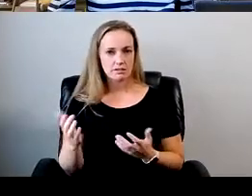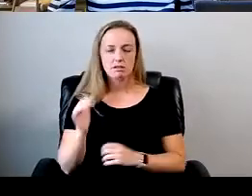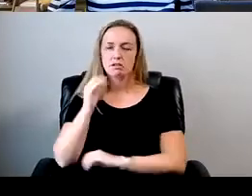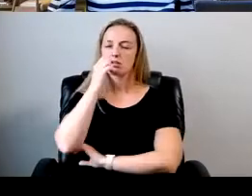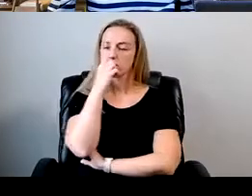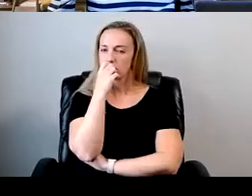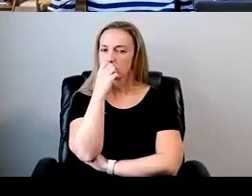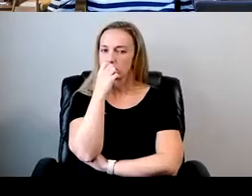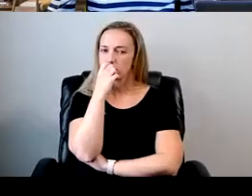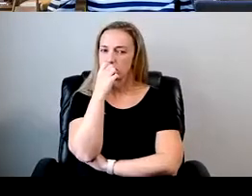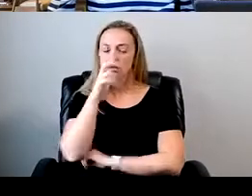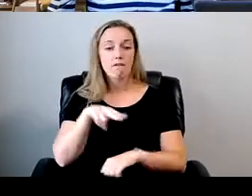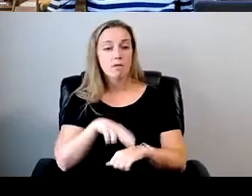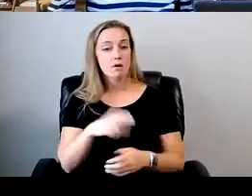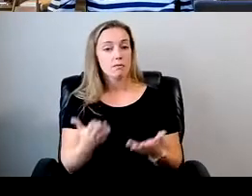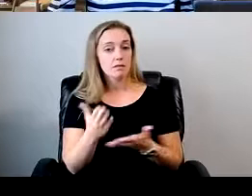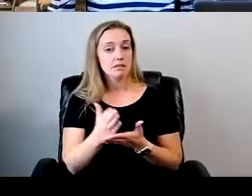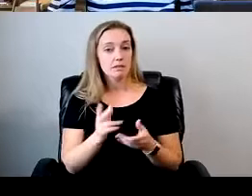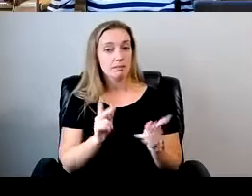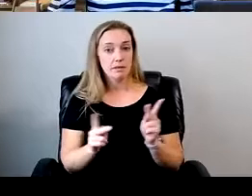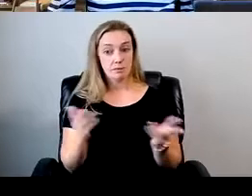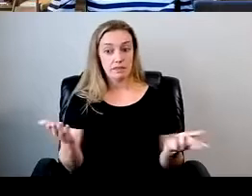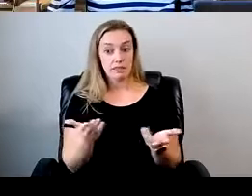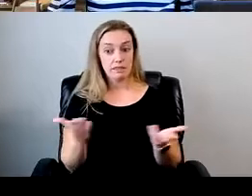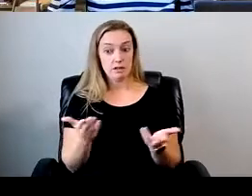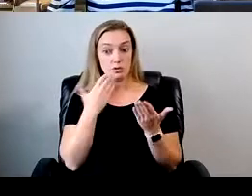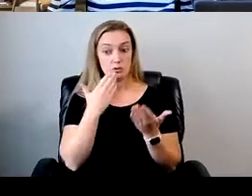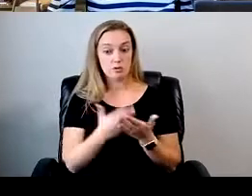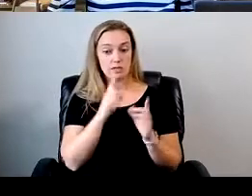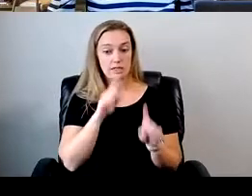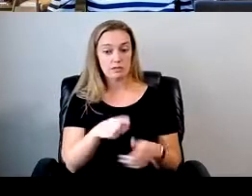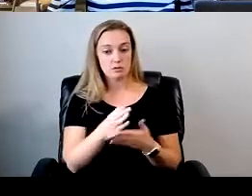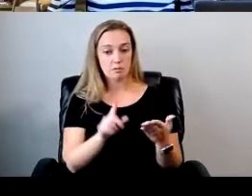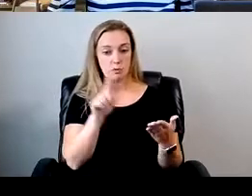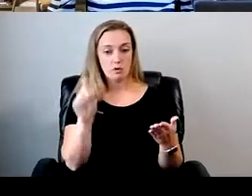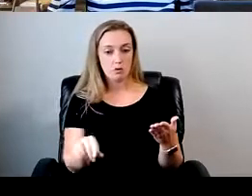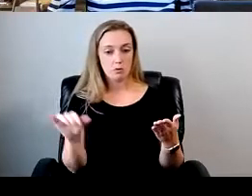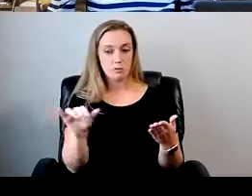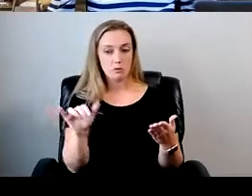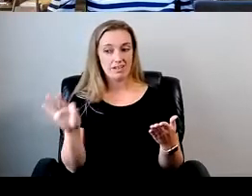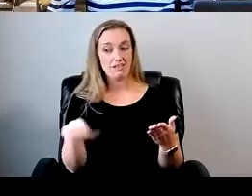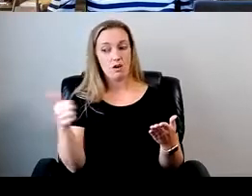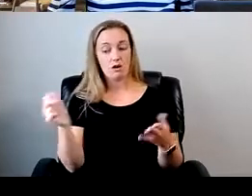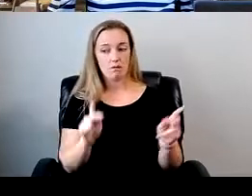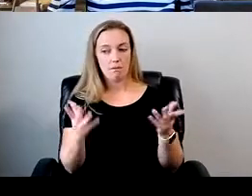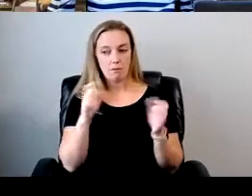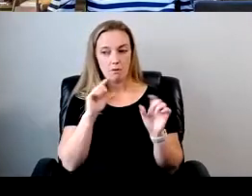Of course we might have some people on here who have really good answers to some of these questions, too. If there are other people that want to speak or put things in chat.